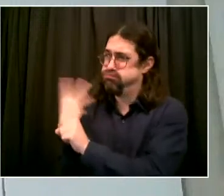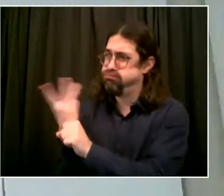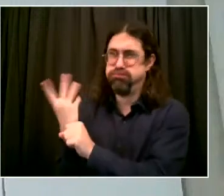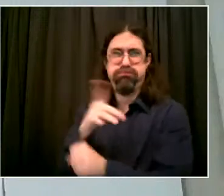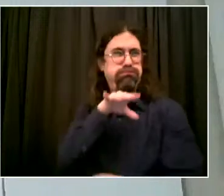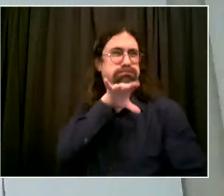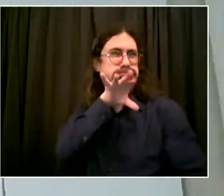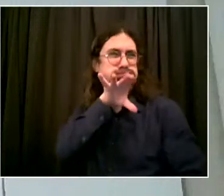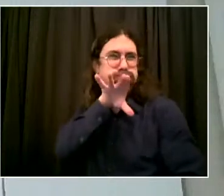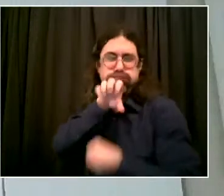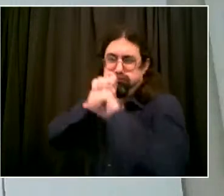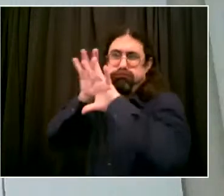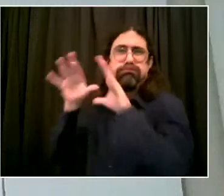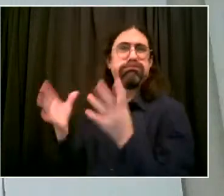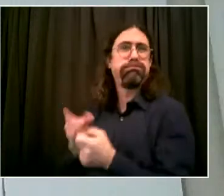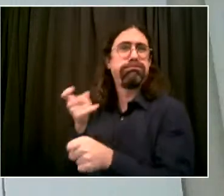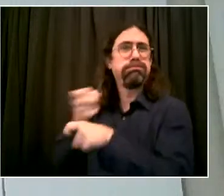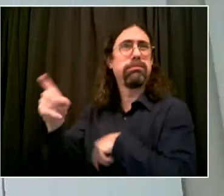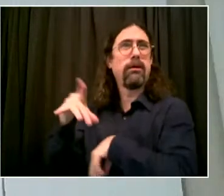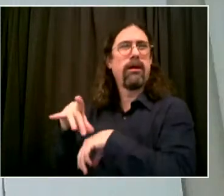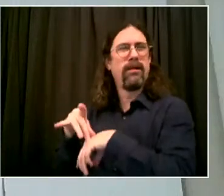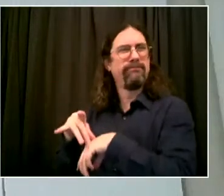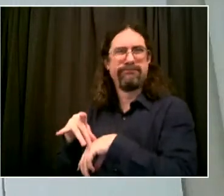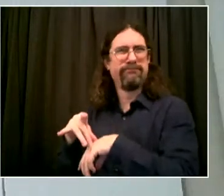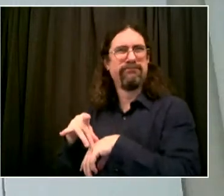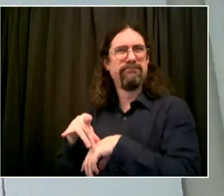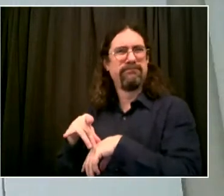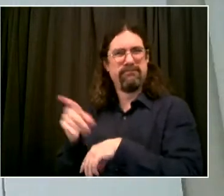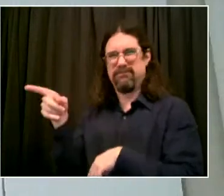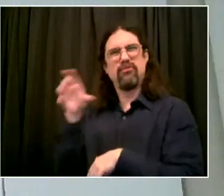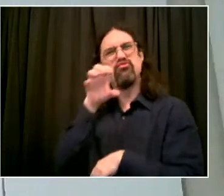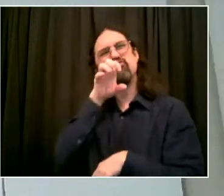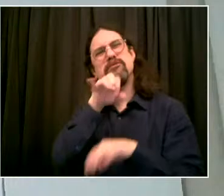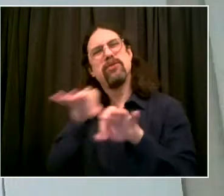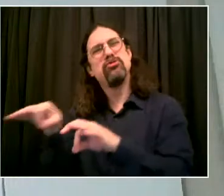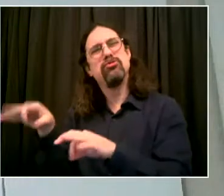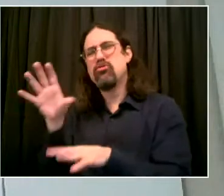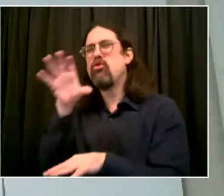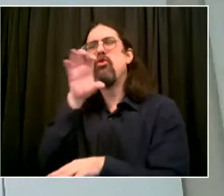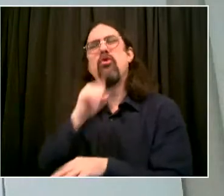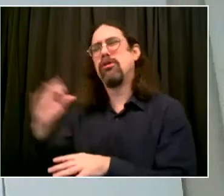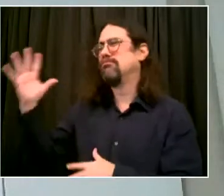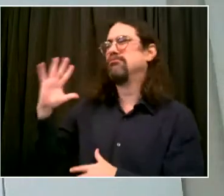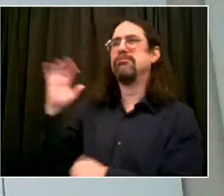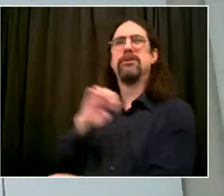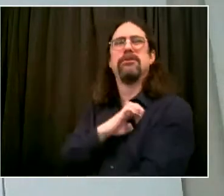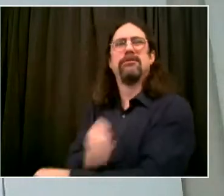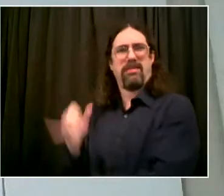DISH AND TO CLIMATE CHANGE INSTABILITY OLD ENERGY WE ARE